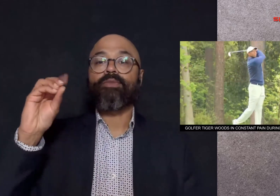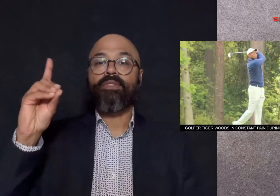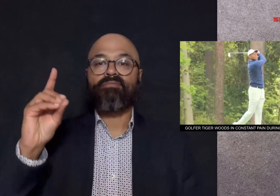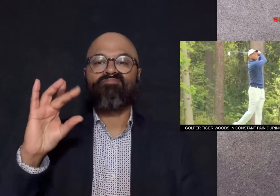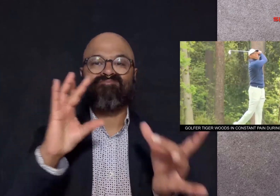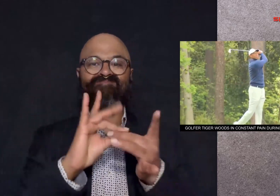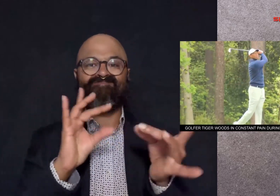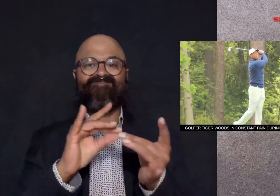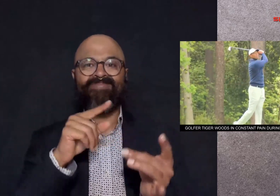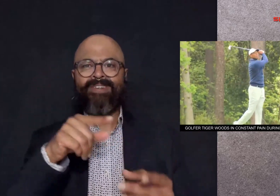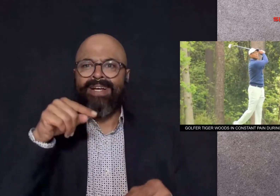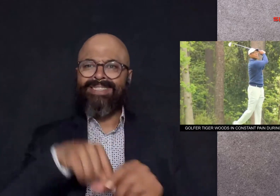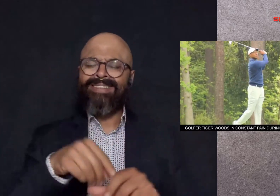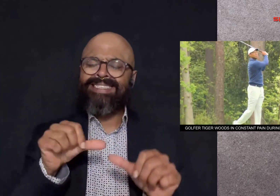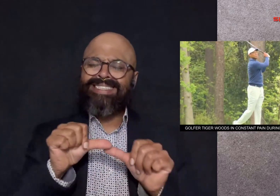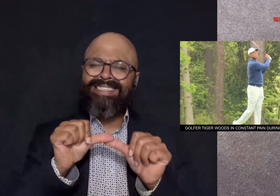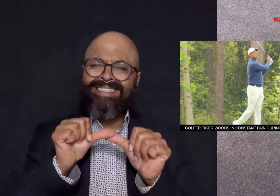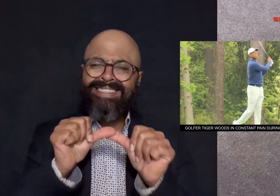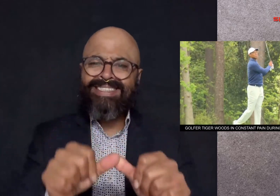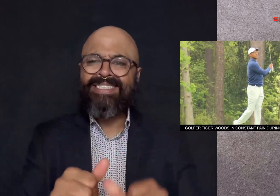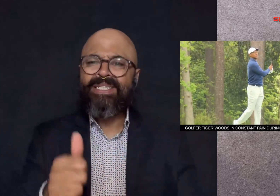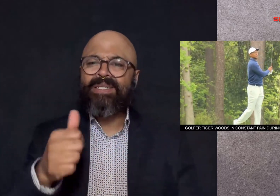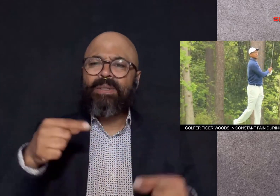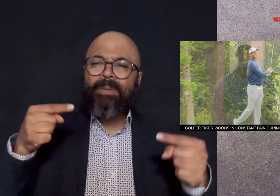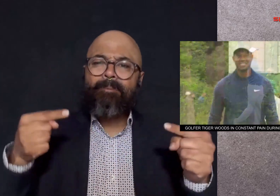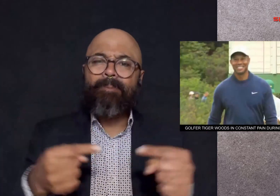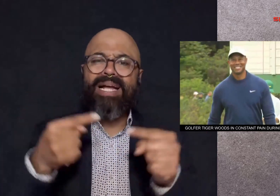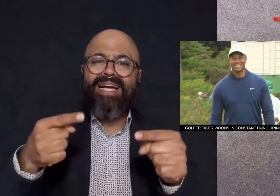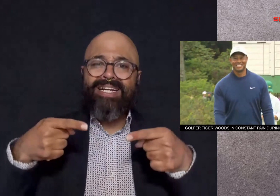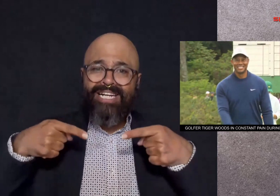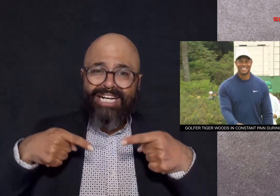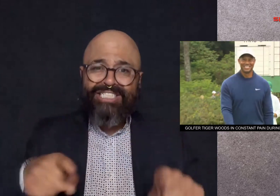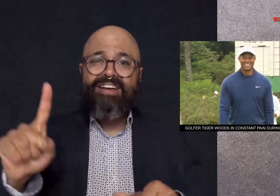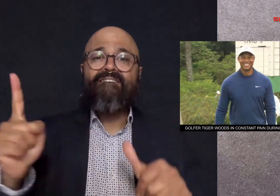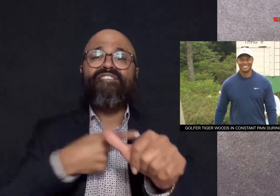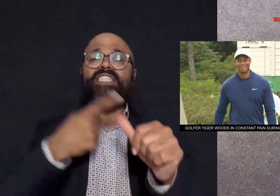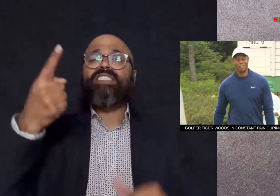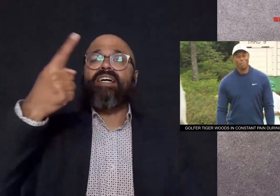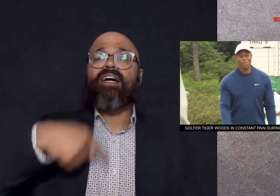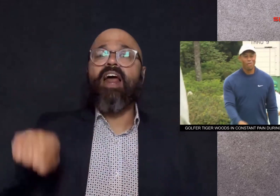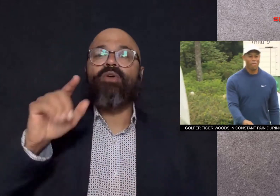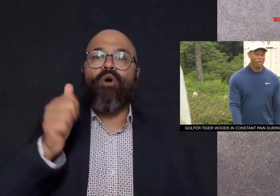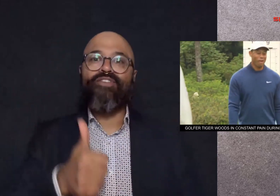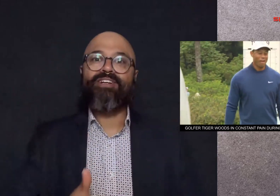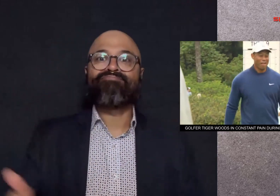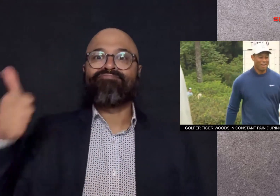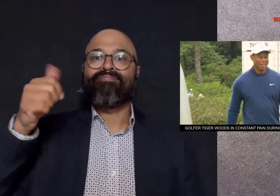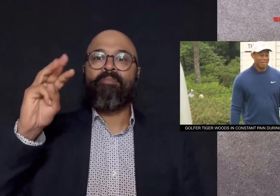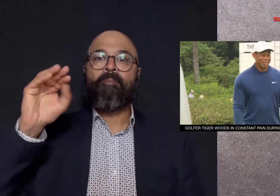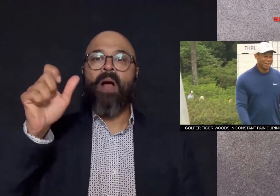golfer Tiger Woods says he was in constant pain during the first round of the Masters on Thursday